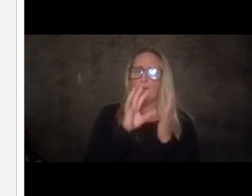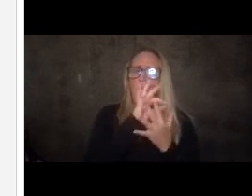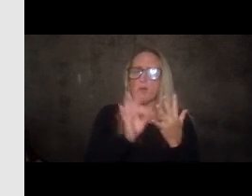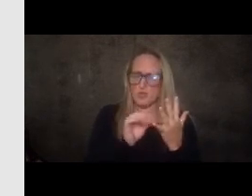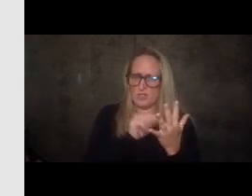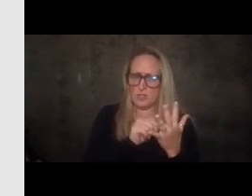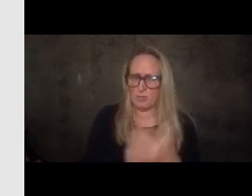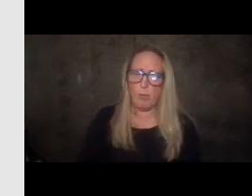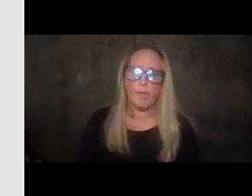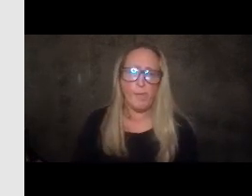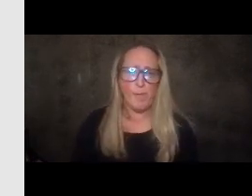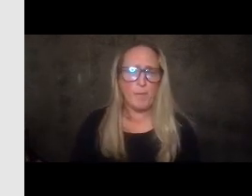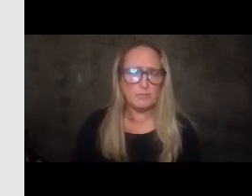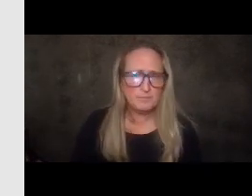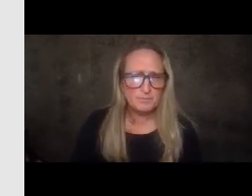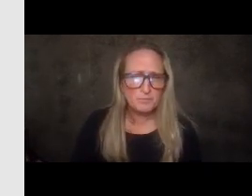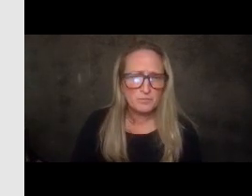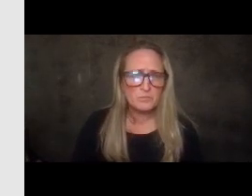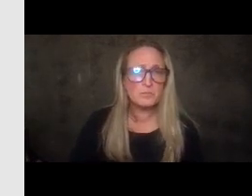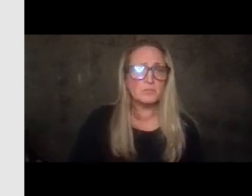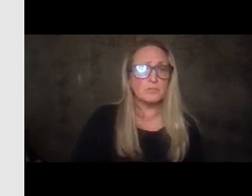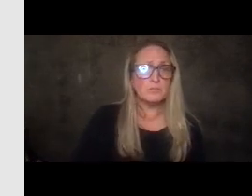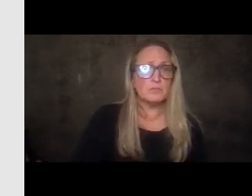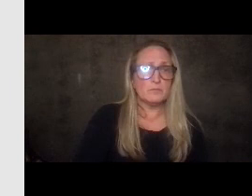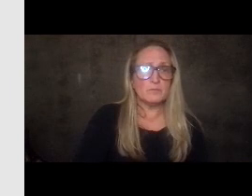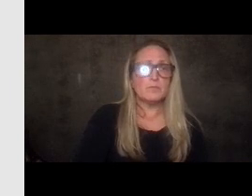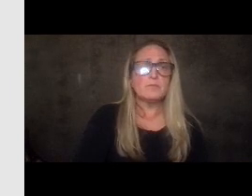options button, so clicking that I can look through all the